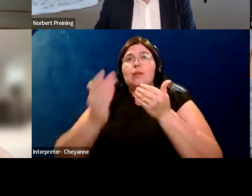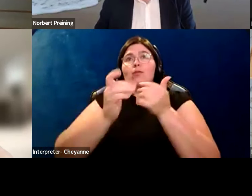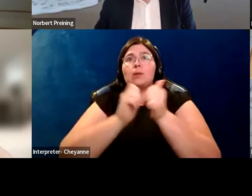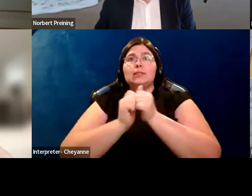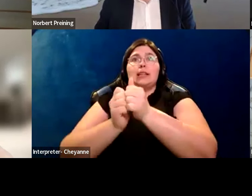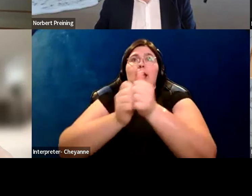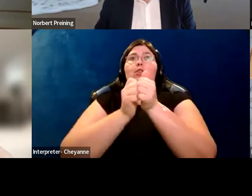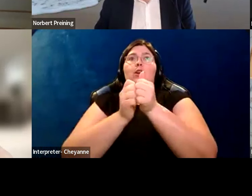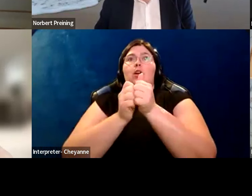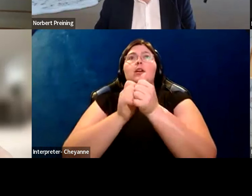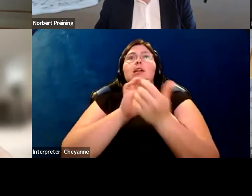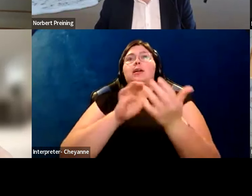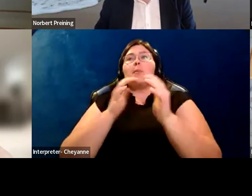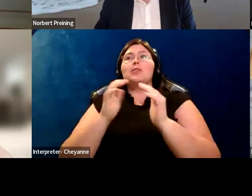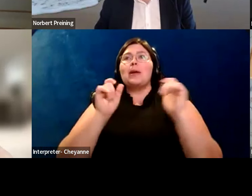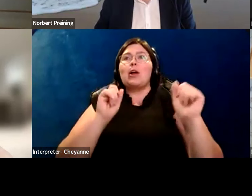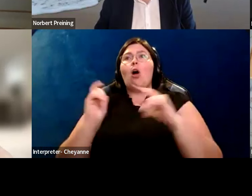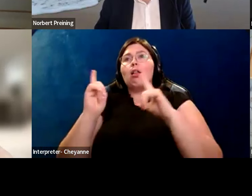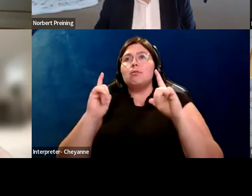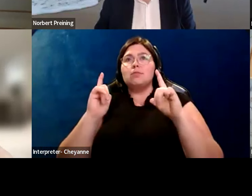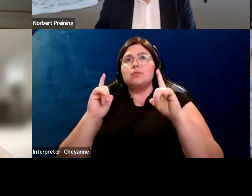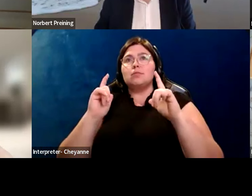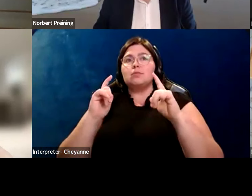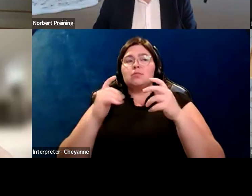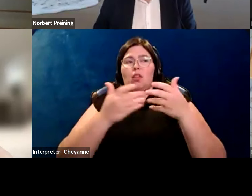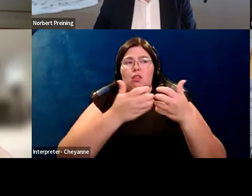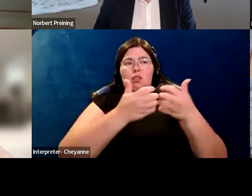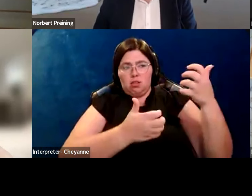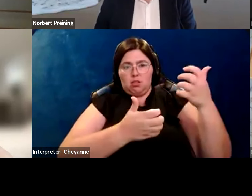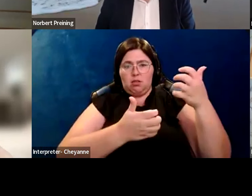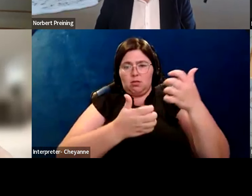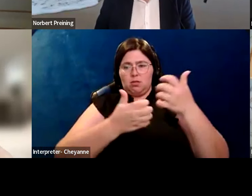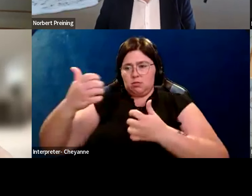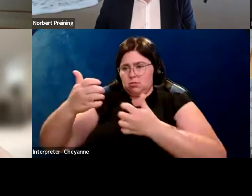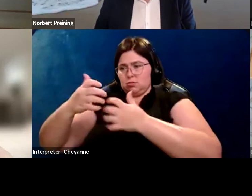rather than being all fragmented. I think that's the biggest problem here at the moment.